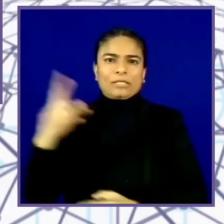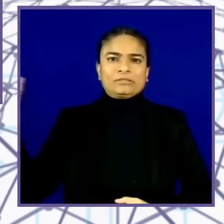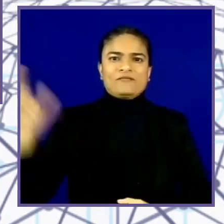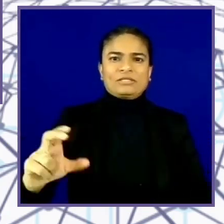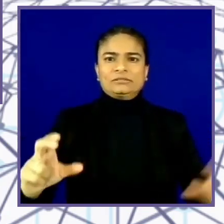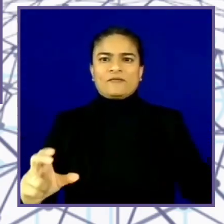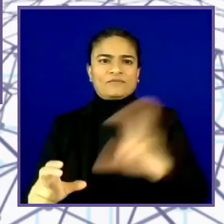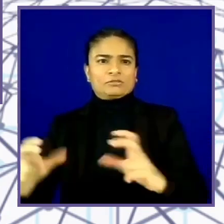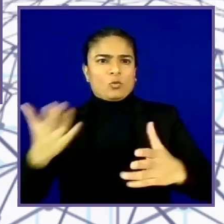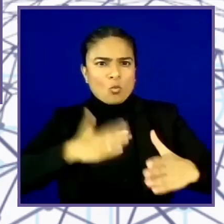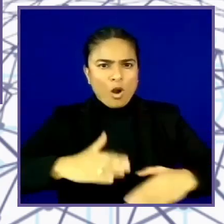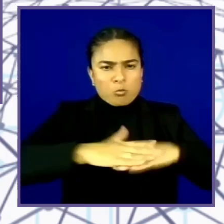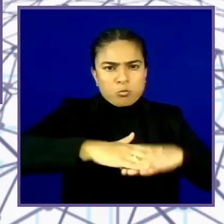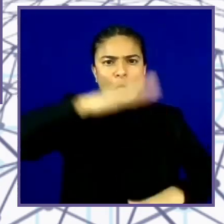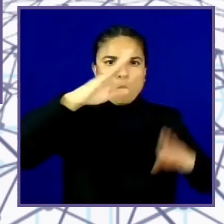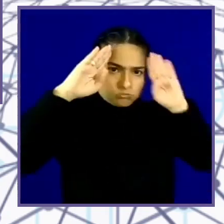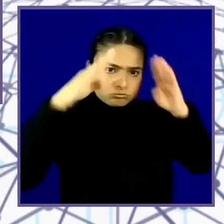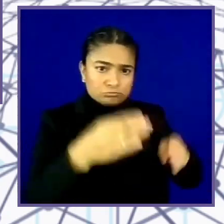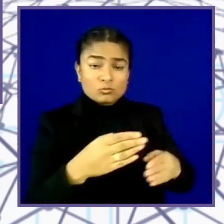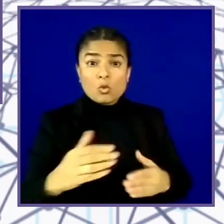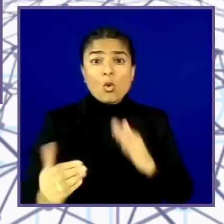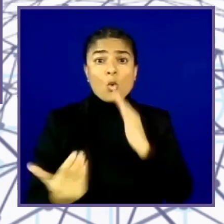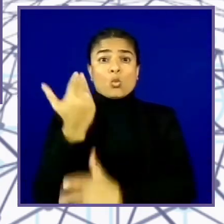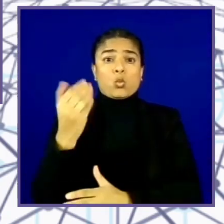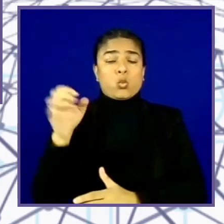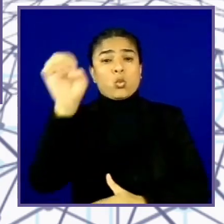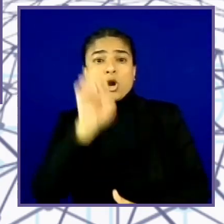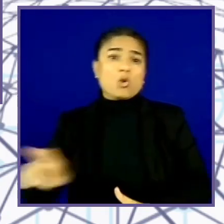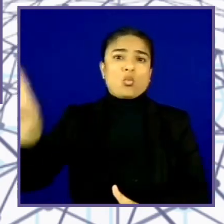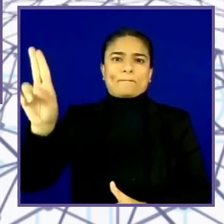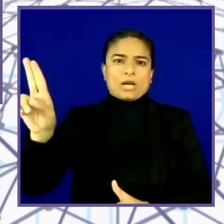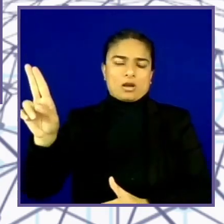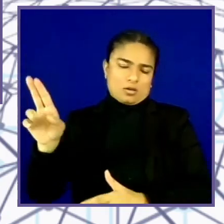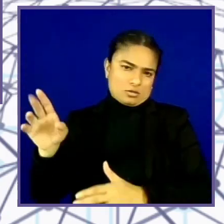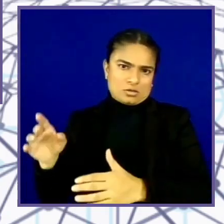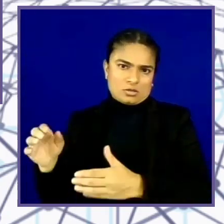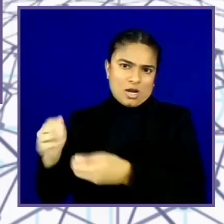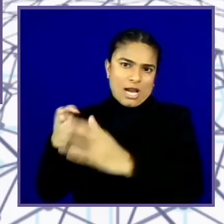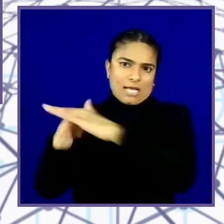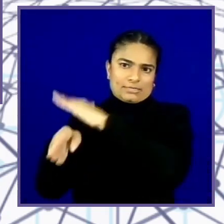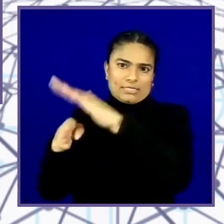Mandating. Things like accessible ATMs. Accessible financial services and accessible